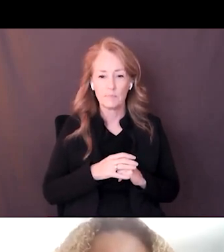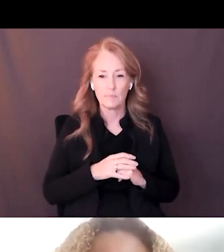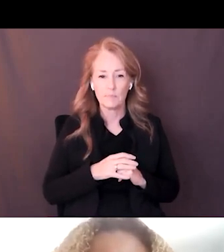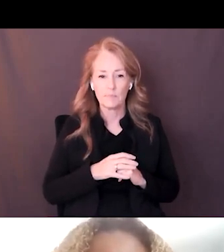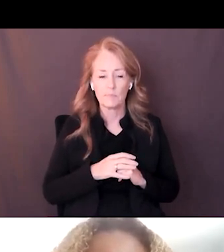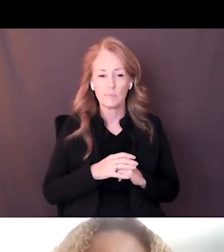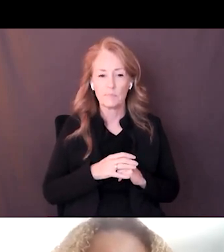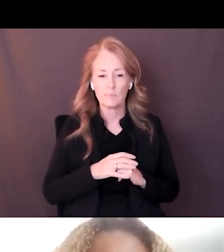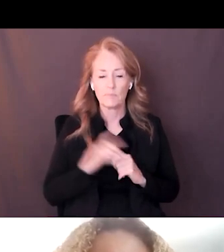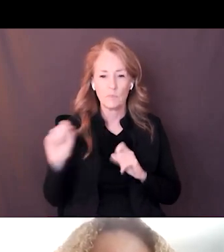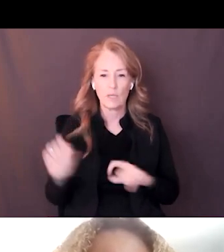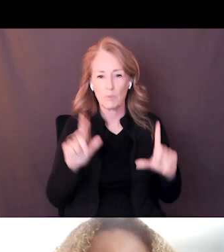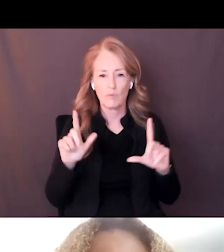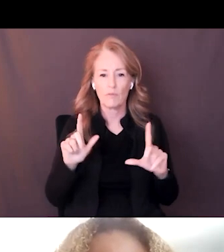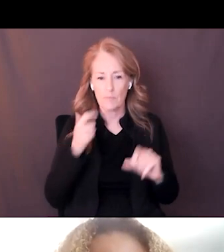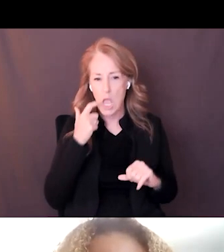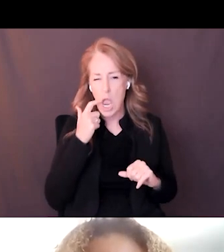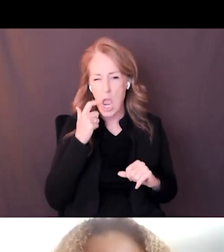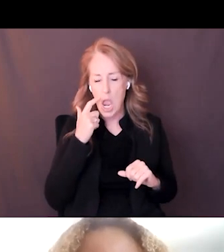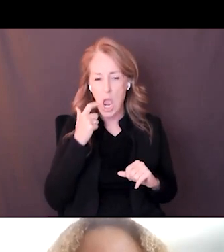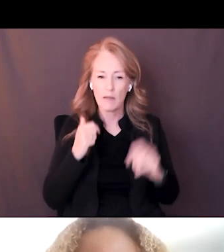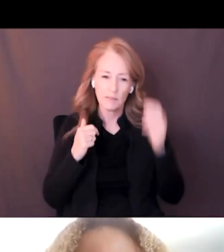YEAH, YOU DON'T HAVE TO GO BACK TO THE SAMHSA SLIDE.